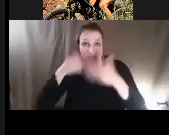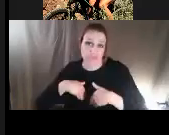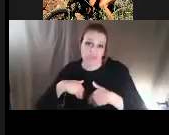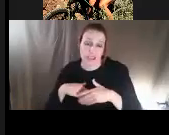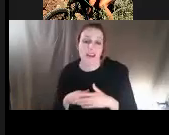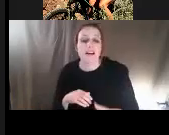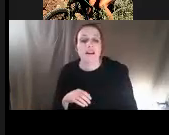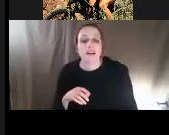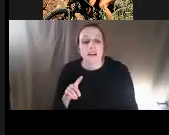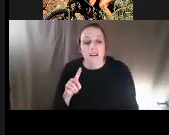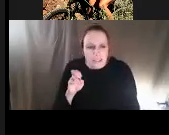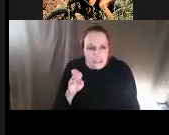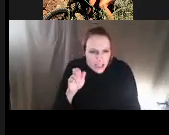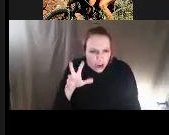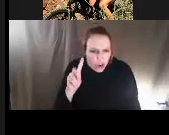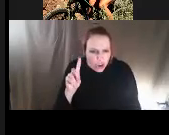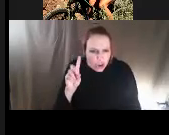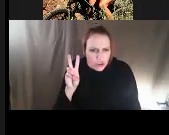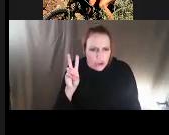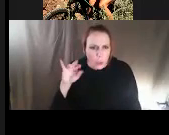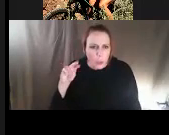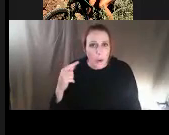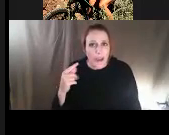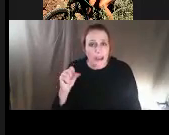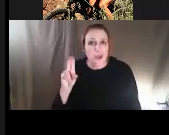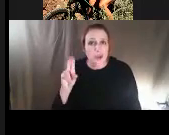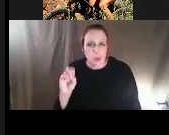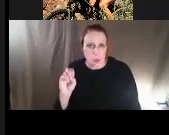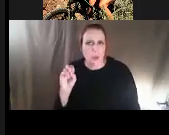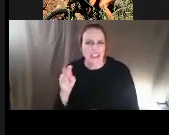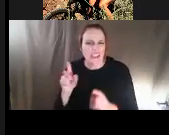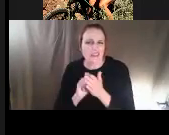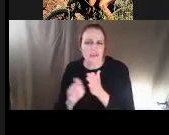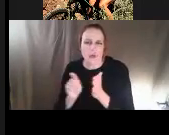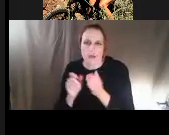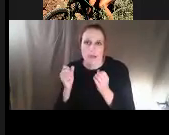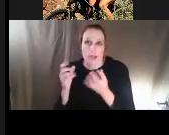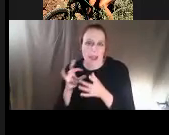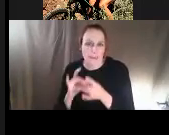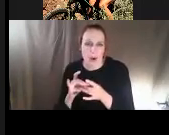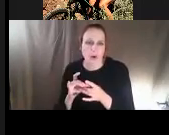one that has probably written the most about microaggressions and his two cents are it's not the